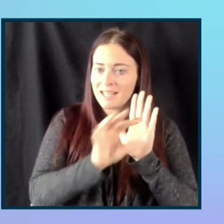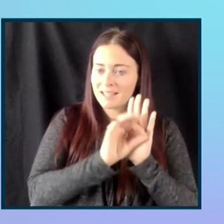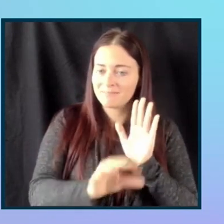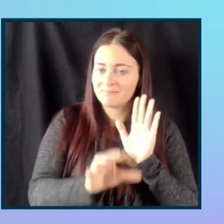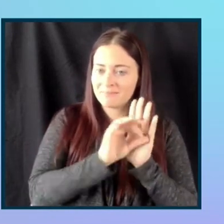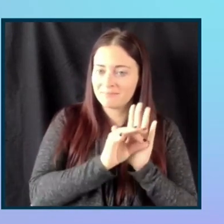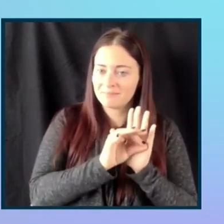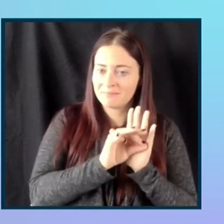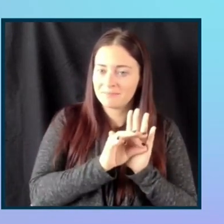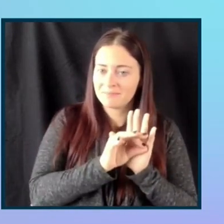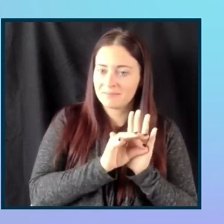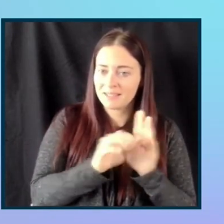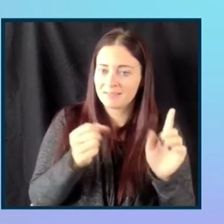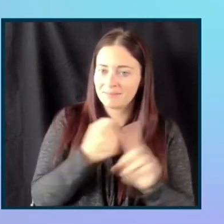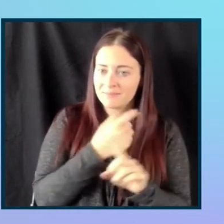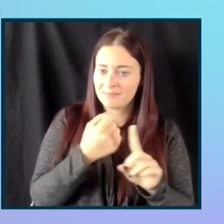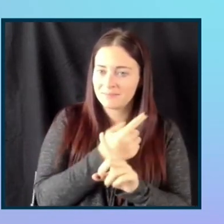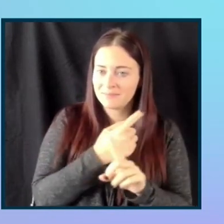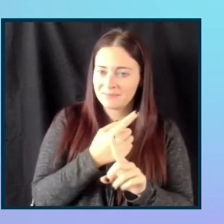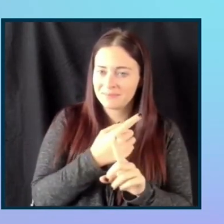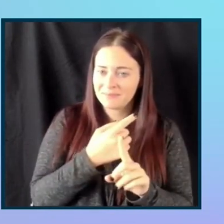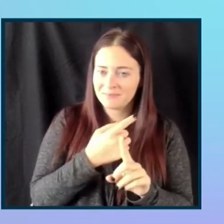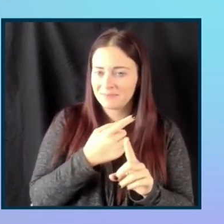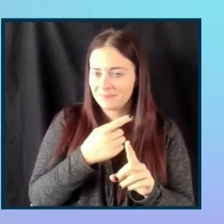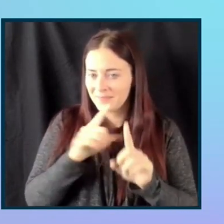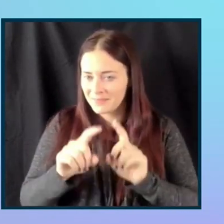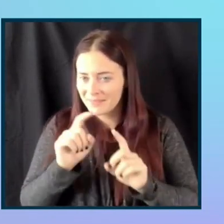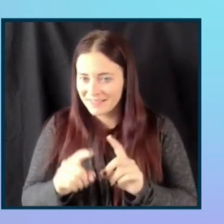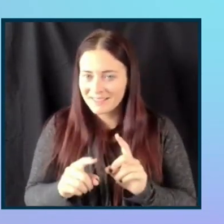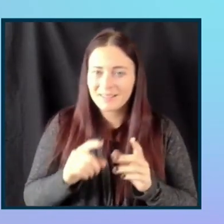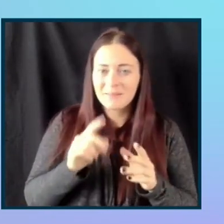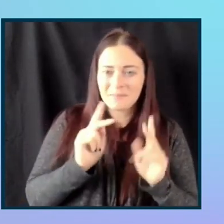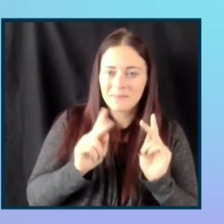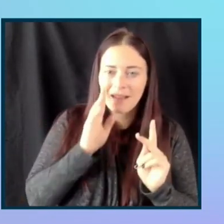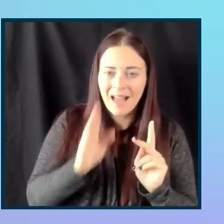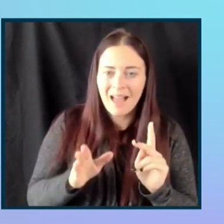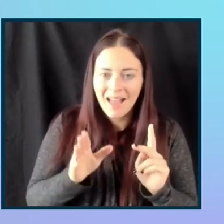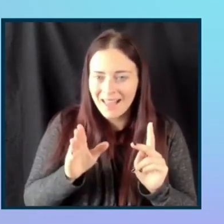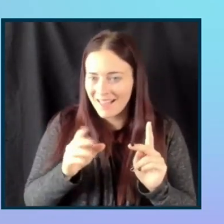rather than the organization, so I'm not sure I'm gonna be able to answer that. - I think our stream would already be shut down or something, wouldn't it?